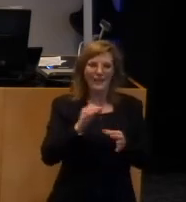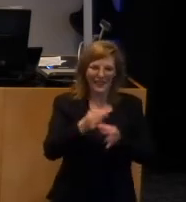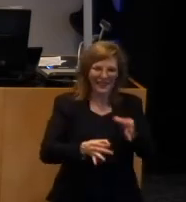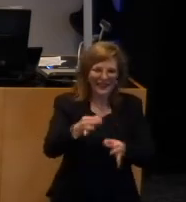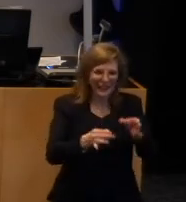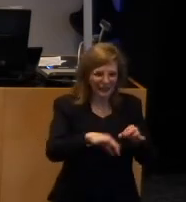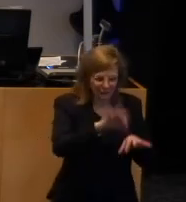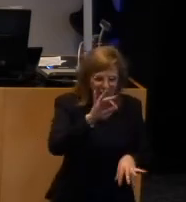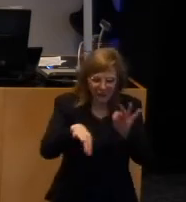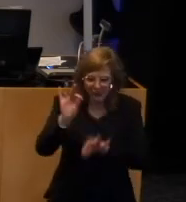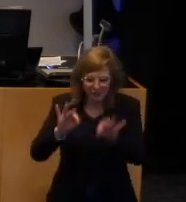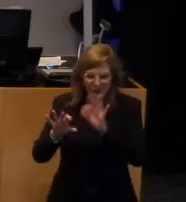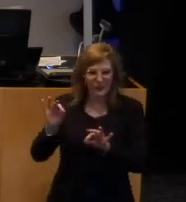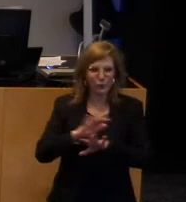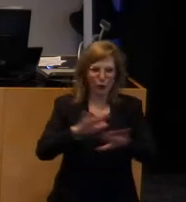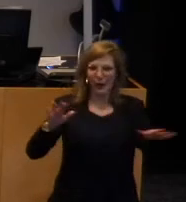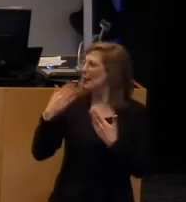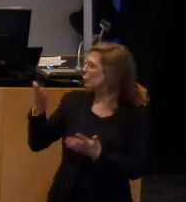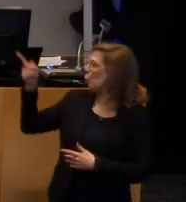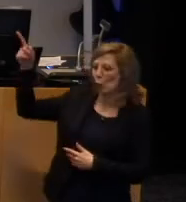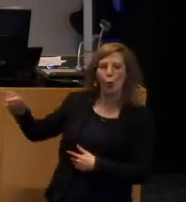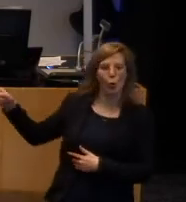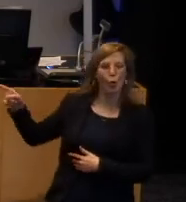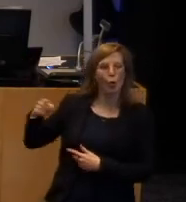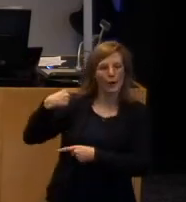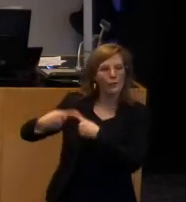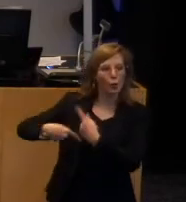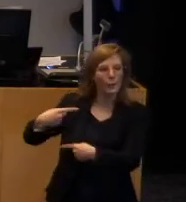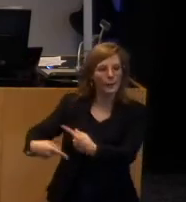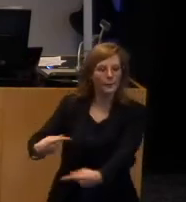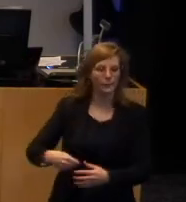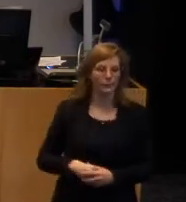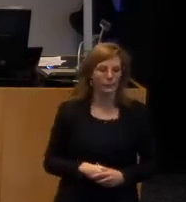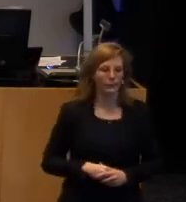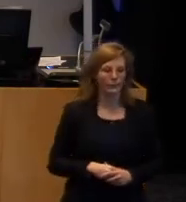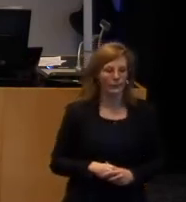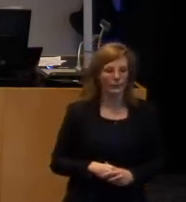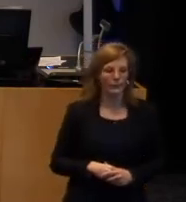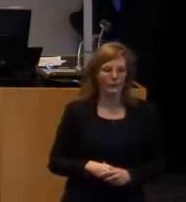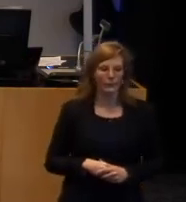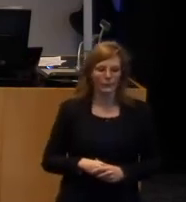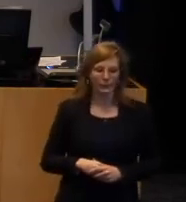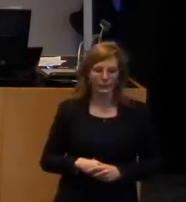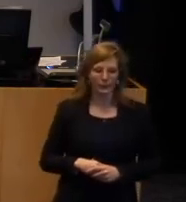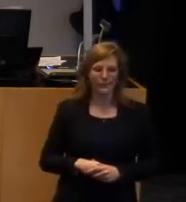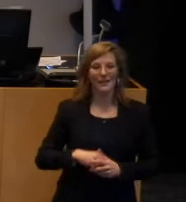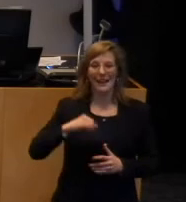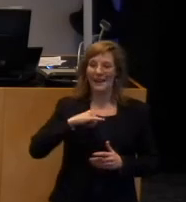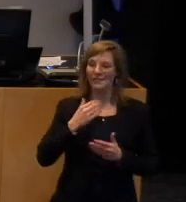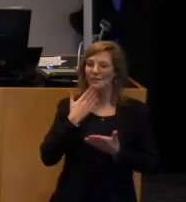This workflow kind of allows us to answer these questions about what, how, and why